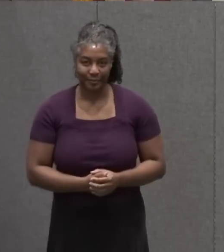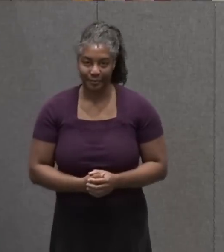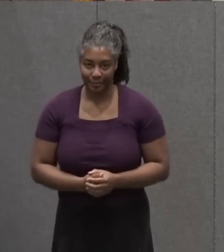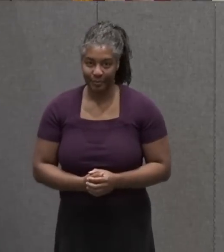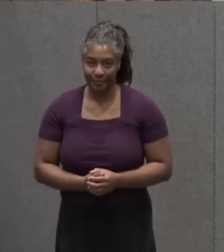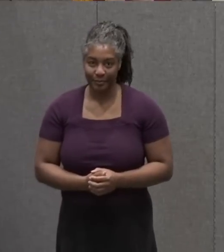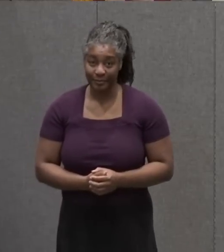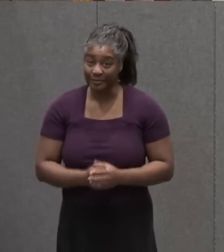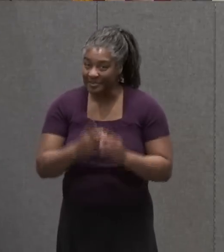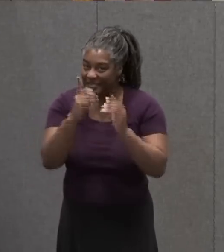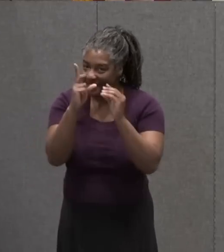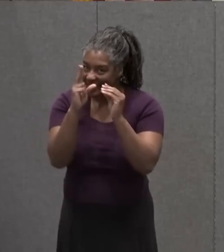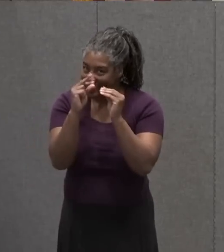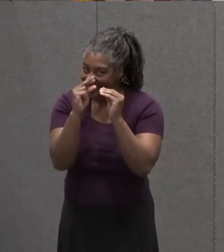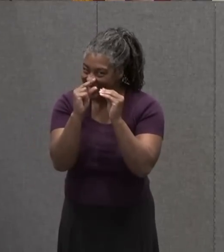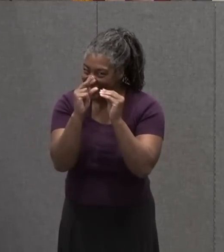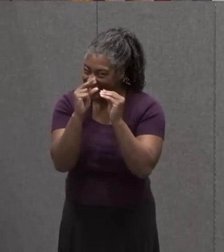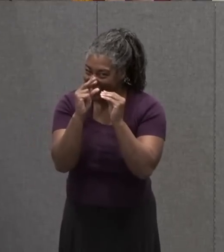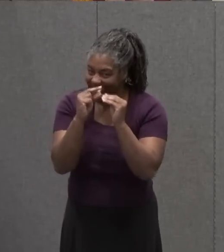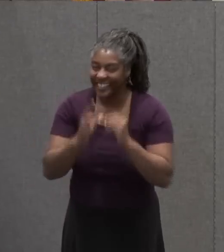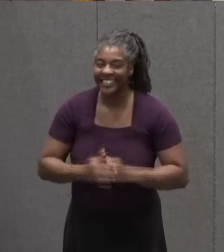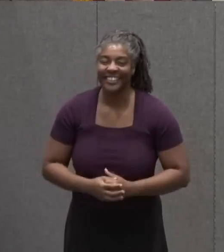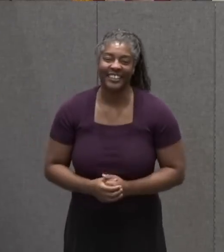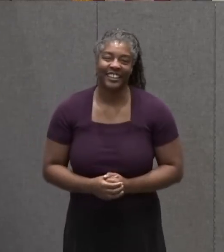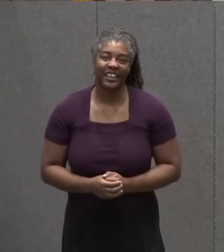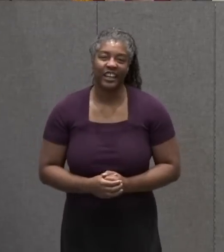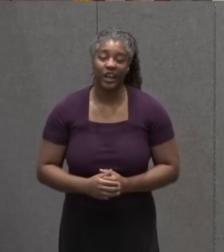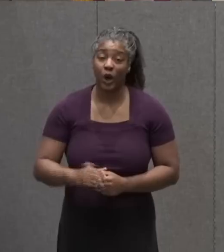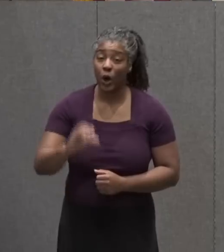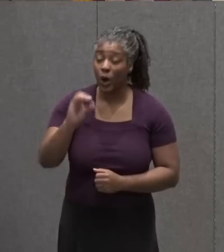Two more, o, octopus, O